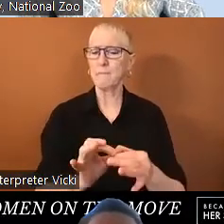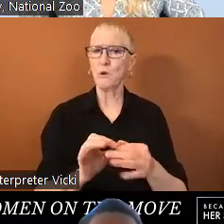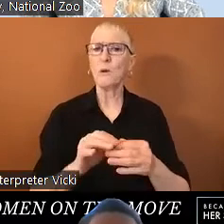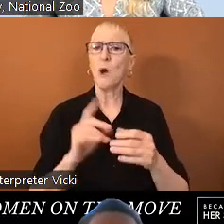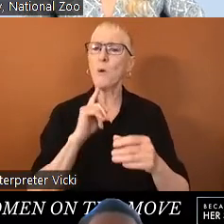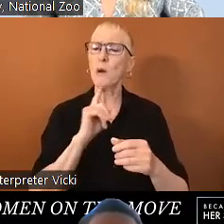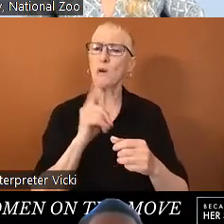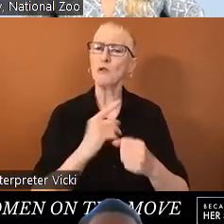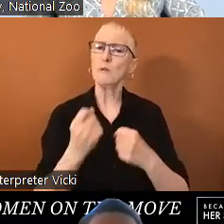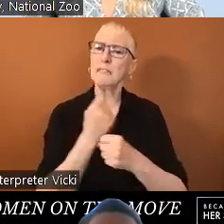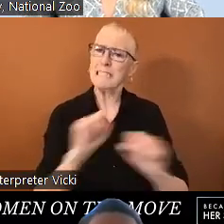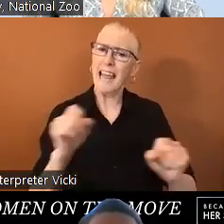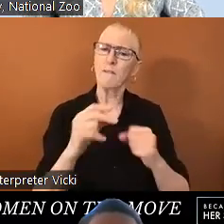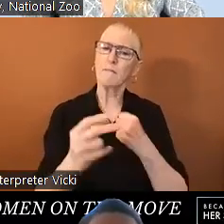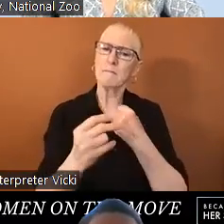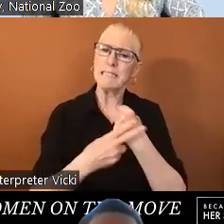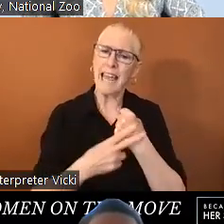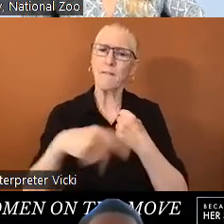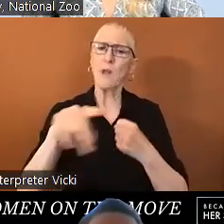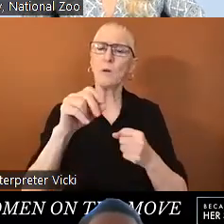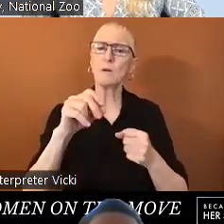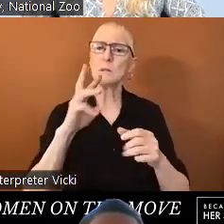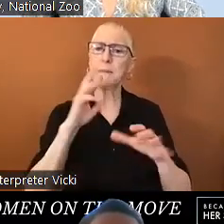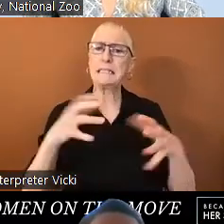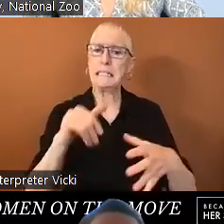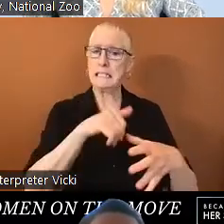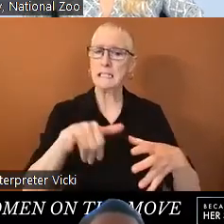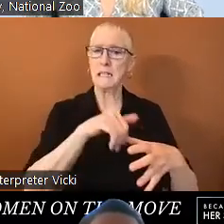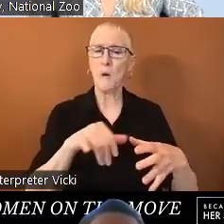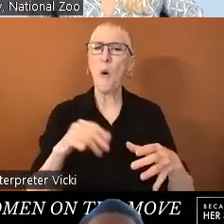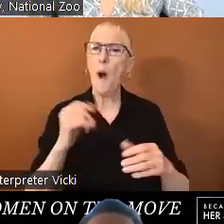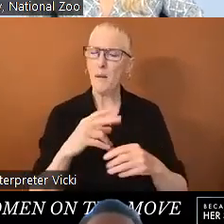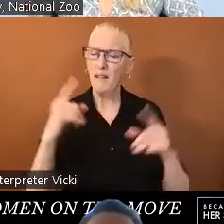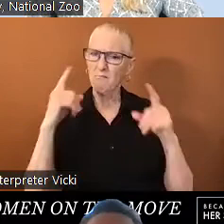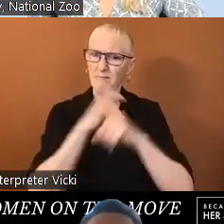which is amazing, but I bet it can be really tricky studying animals that live in the water.